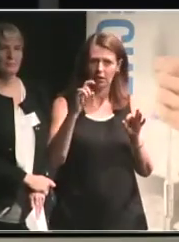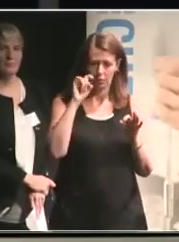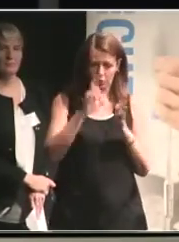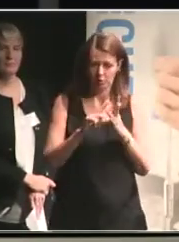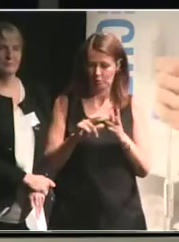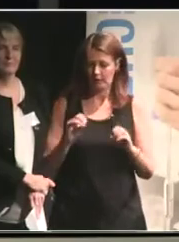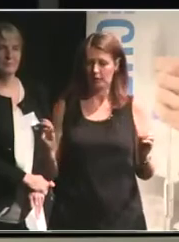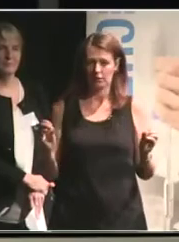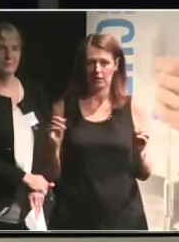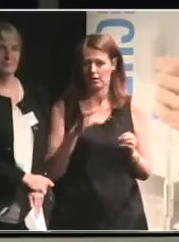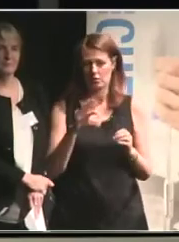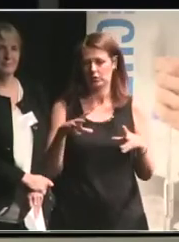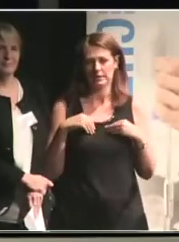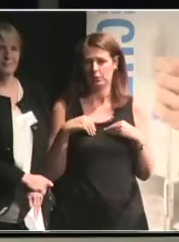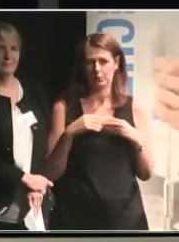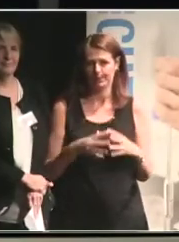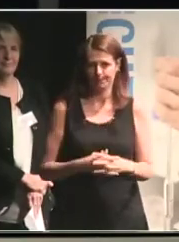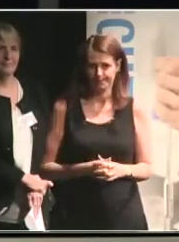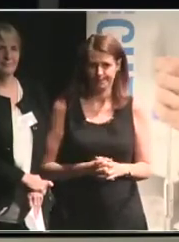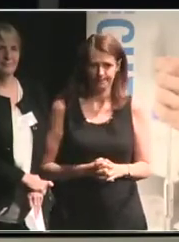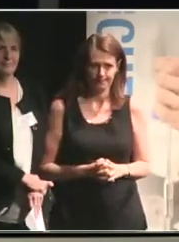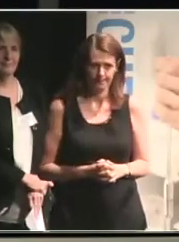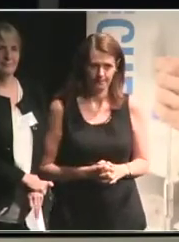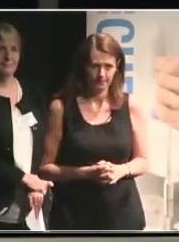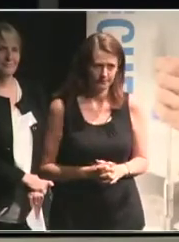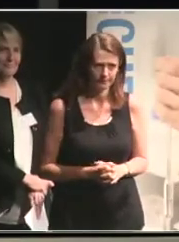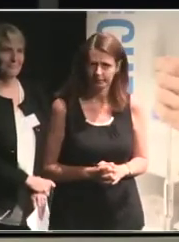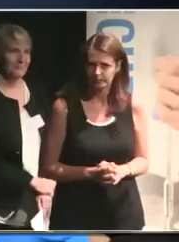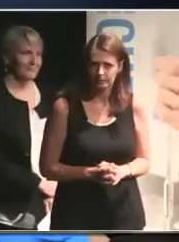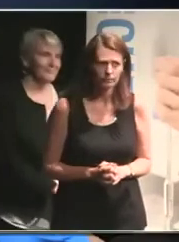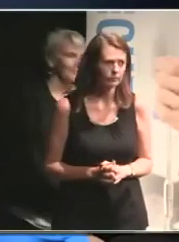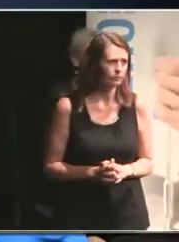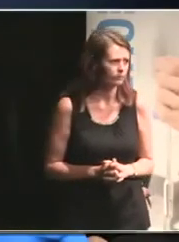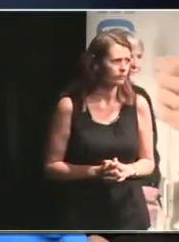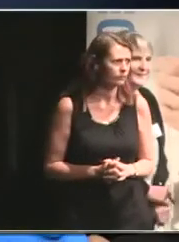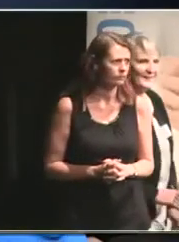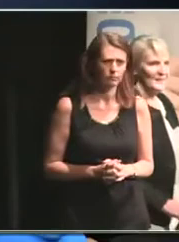and that's unacceptable. ANDREA HINWOOD: